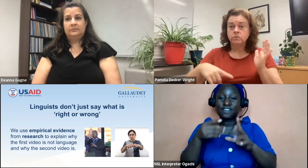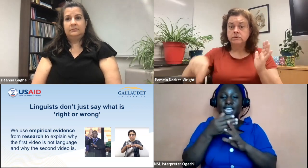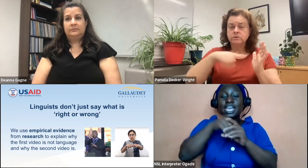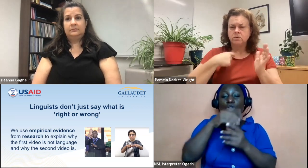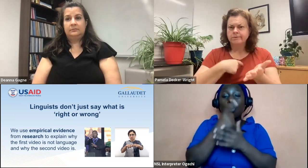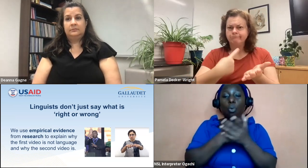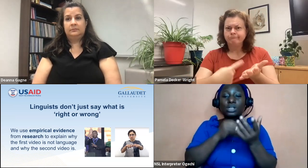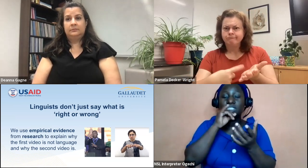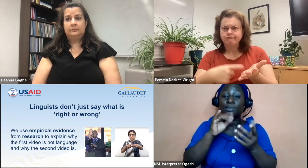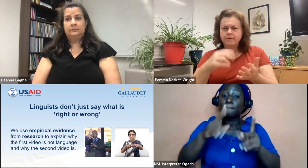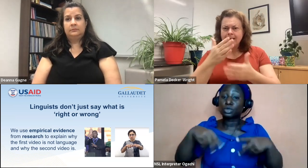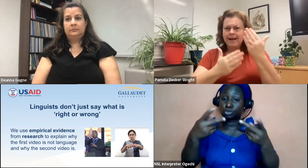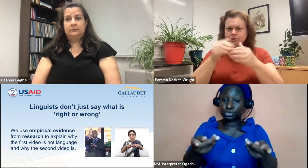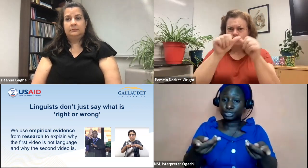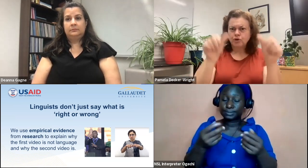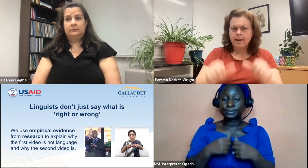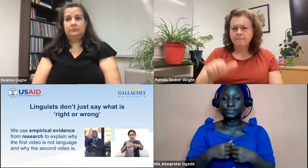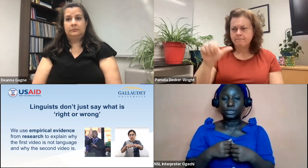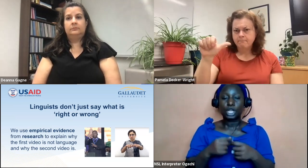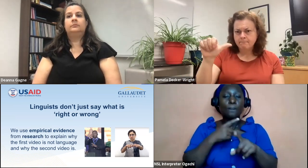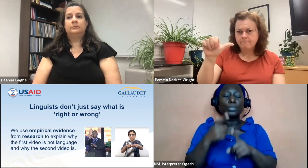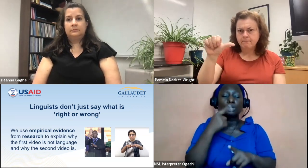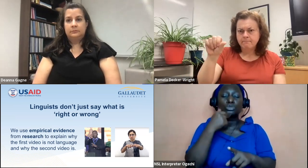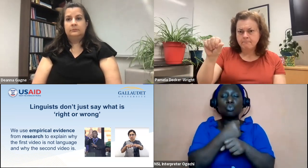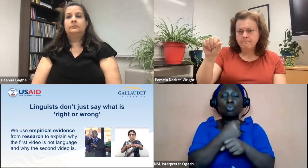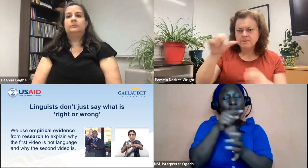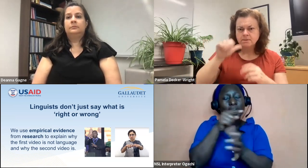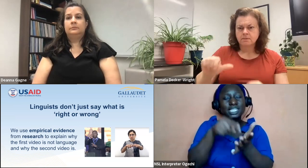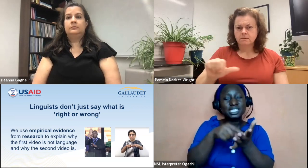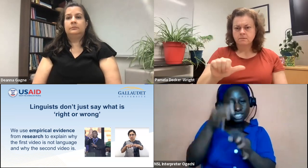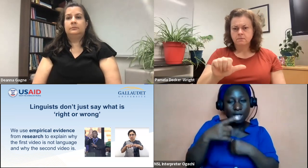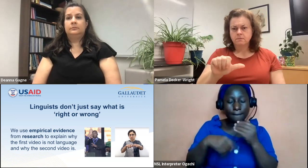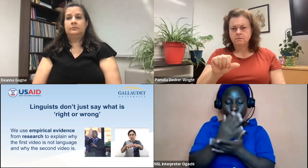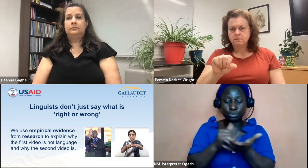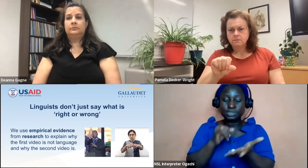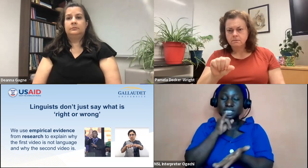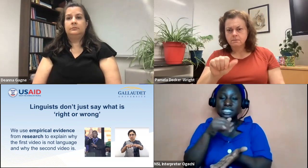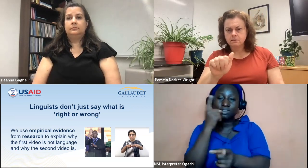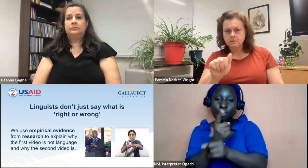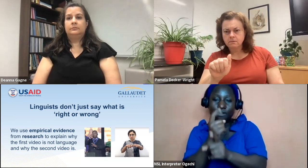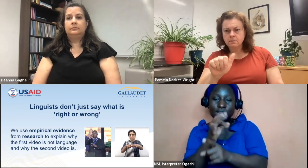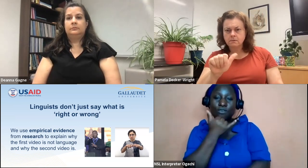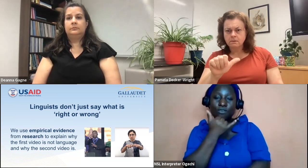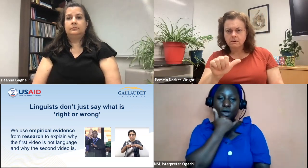So, for example, I have students, and we also engage in conversations about handshapes within American sign language and watch me.